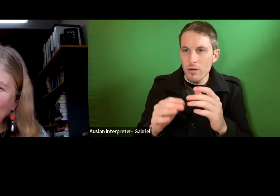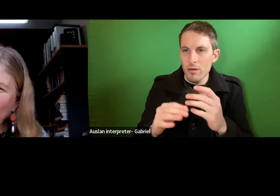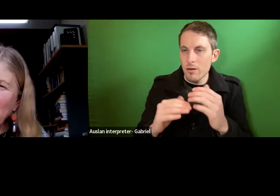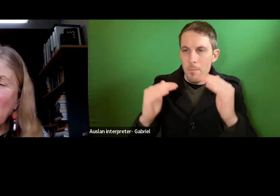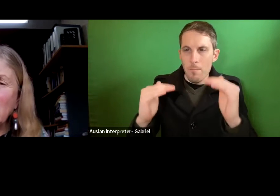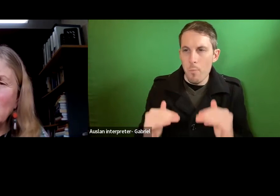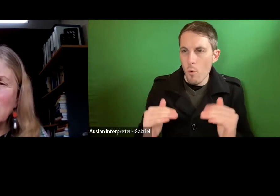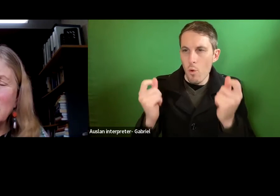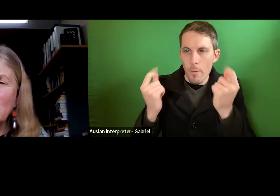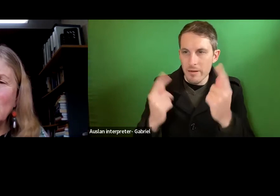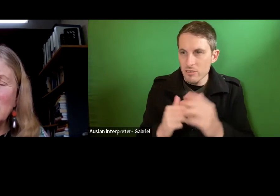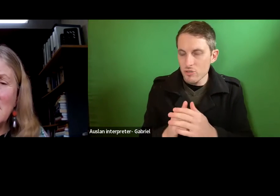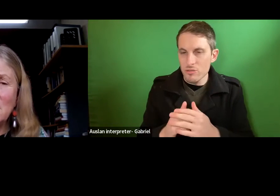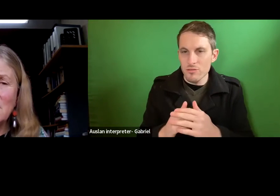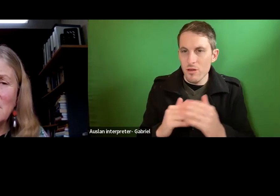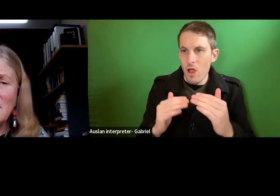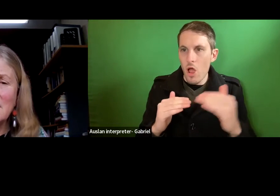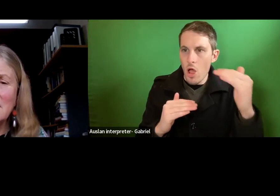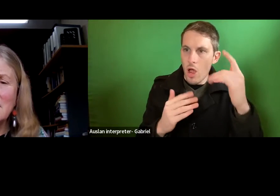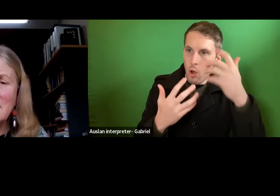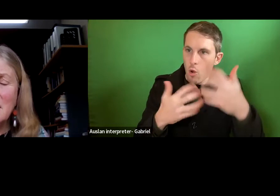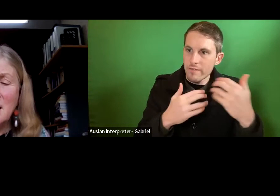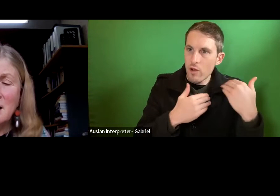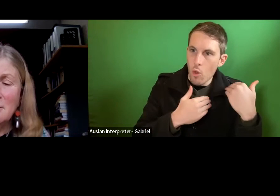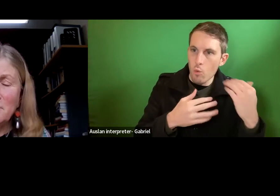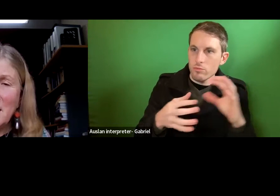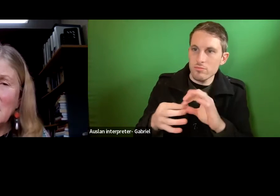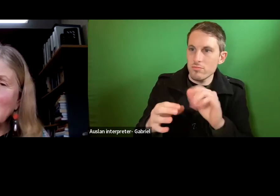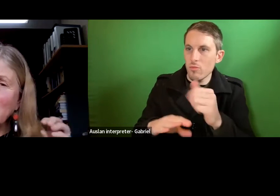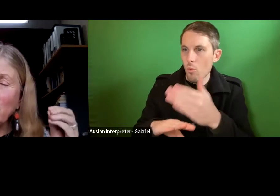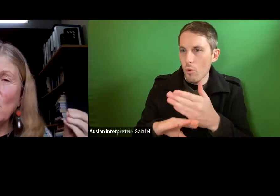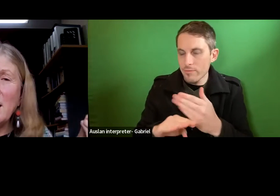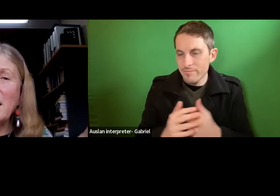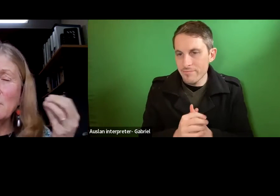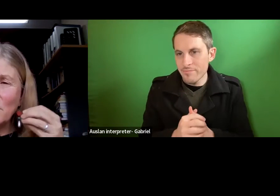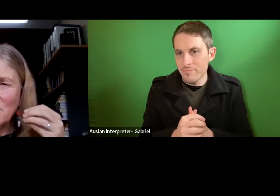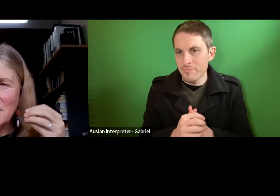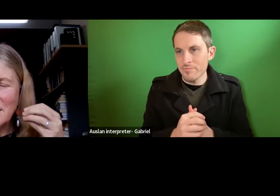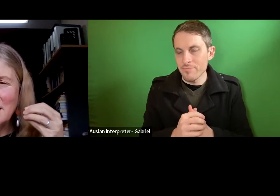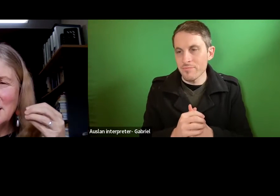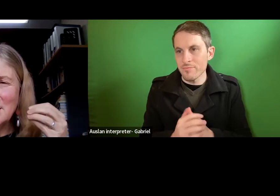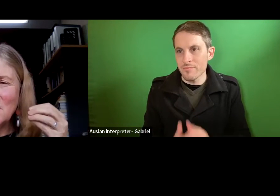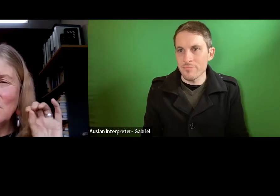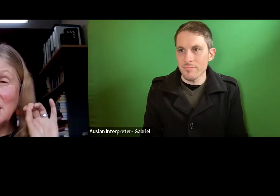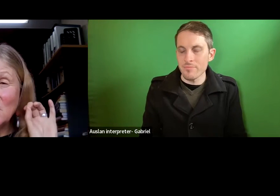a very high cognitive load attached to the tasks and therefore our response to that needs to be